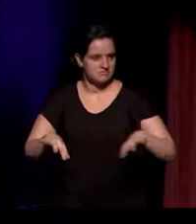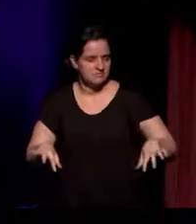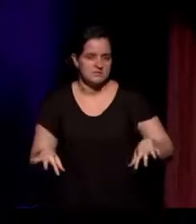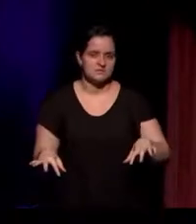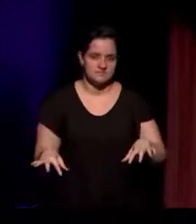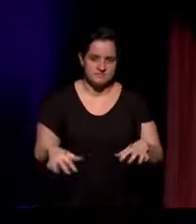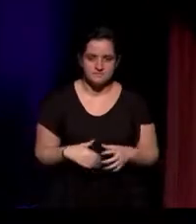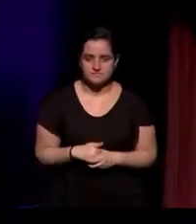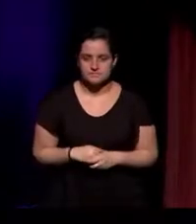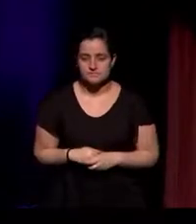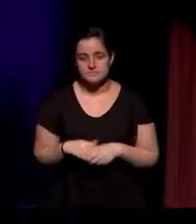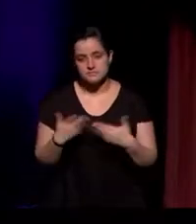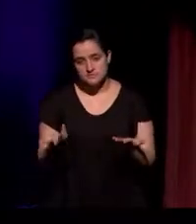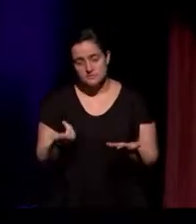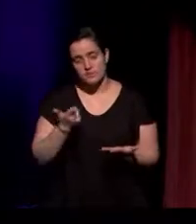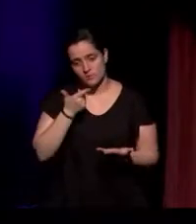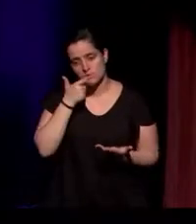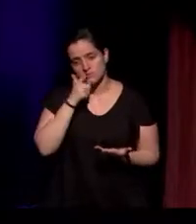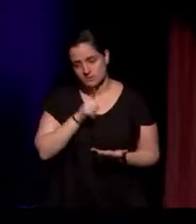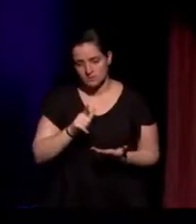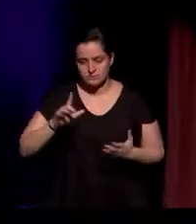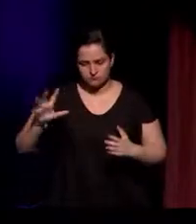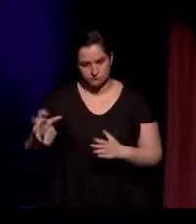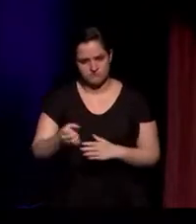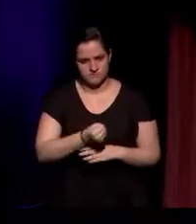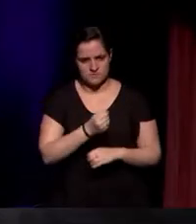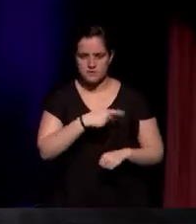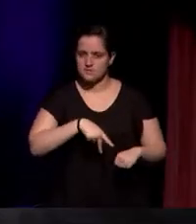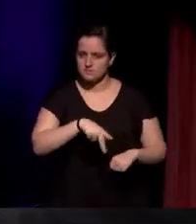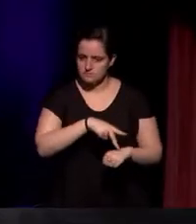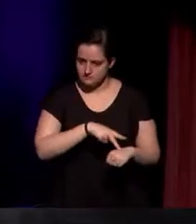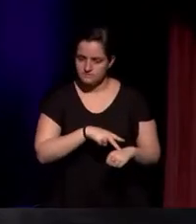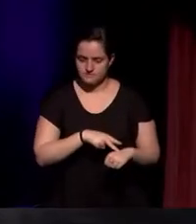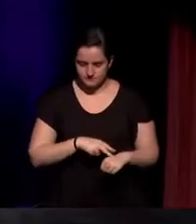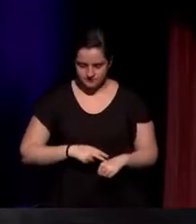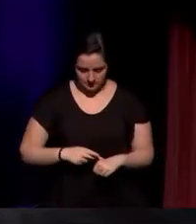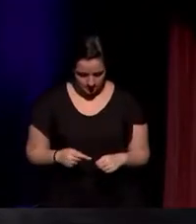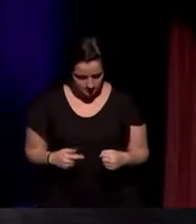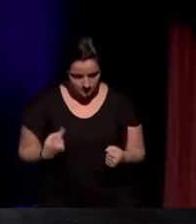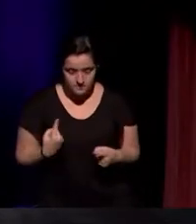We got to stay with this country because there was a resolution